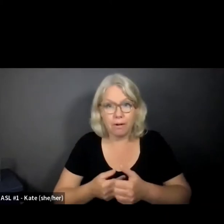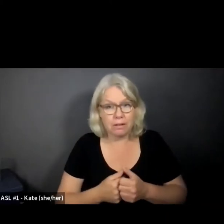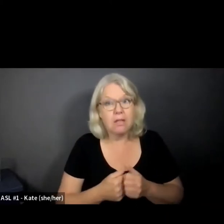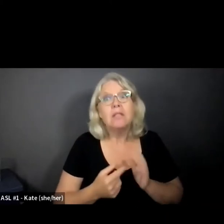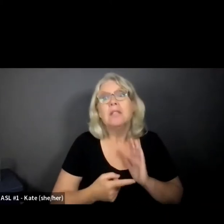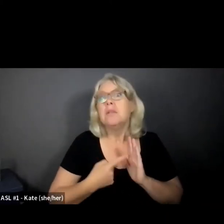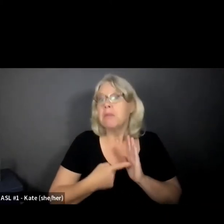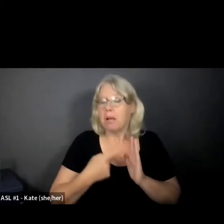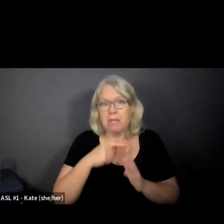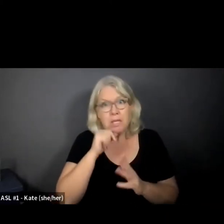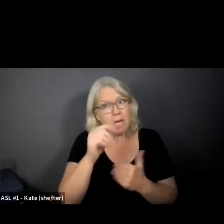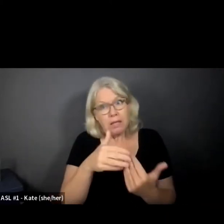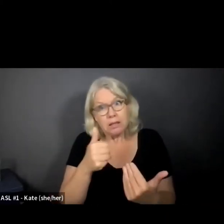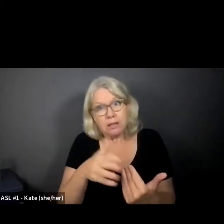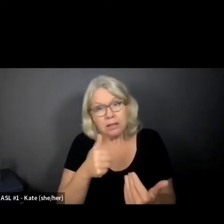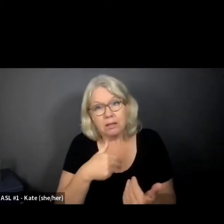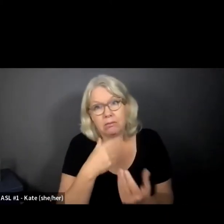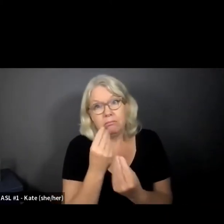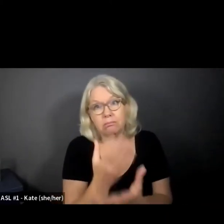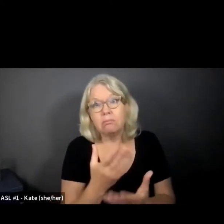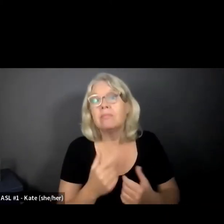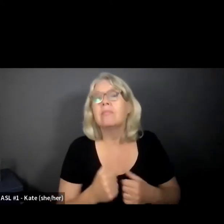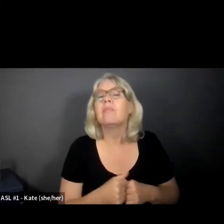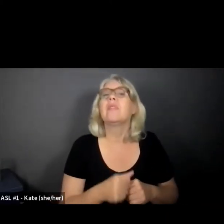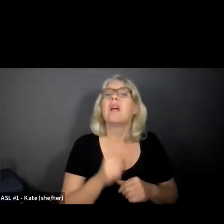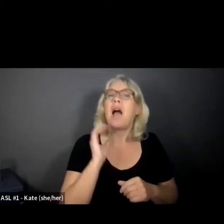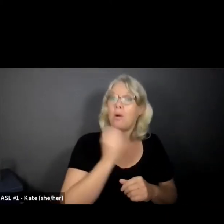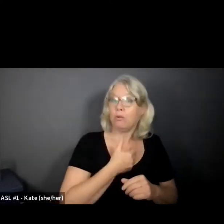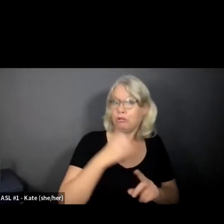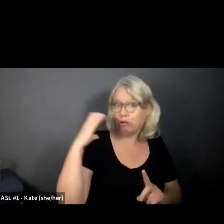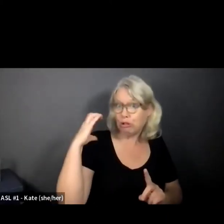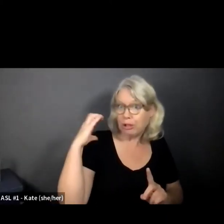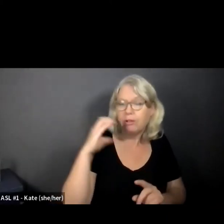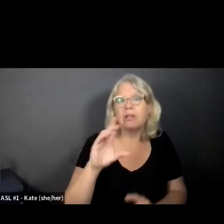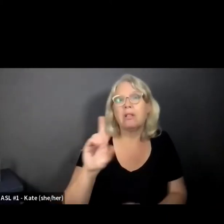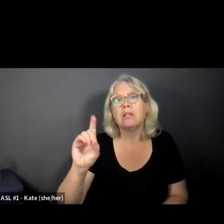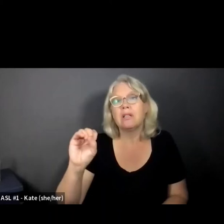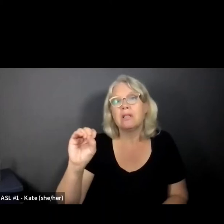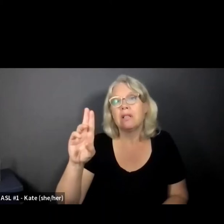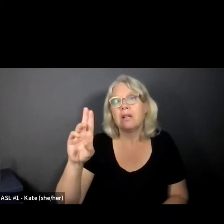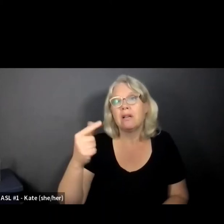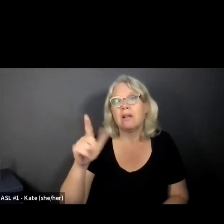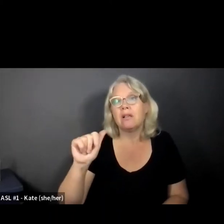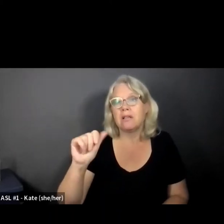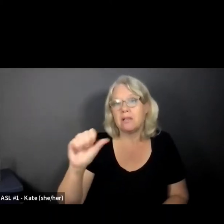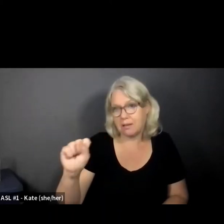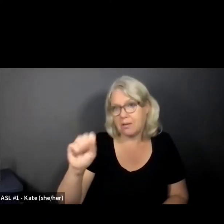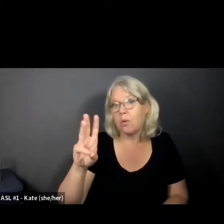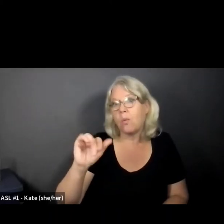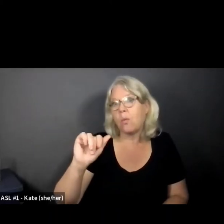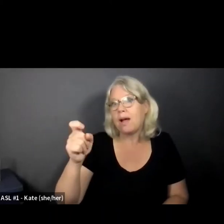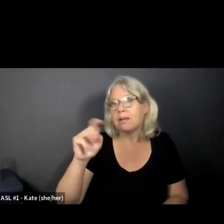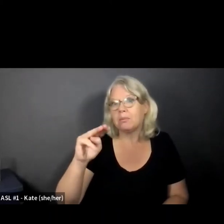IN PARTICULAR, I WISH TO THANK OUR CHAIRPERSON, DOUGLAS WAXMAN FOR HIS LEADERSHIP.